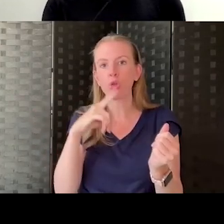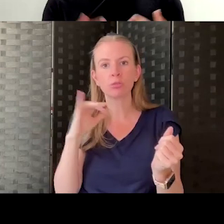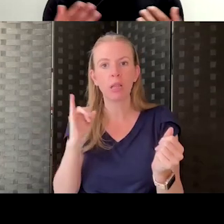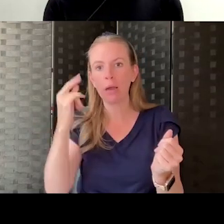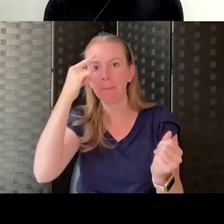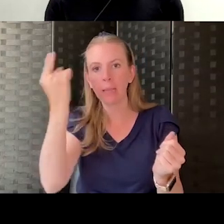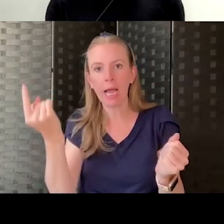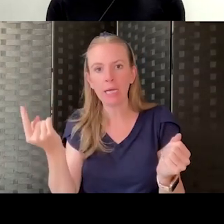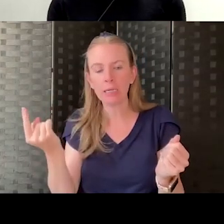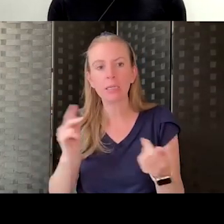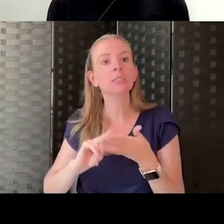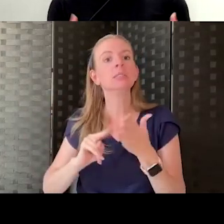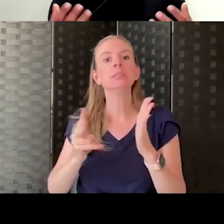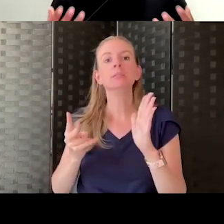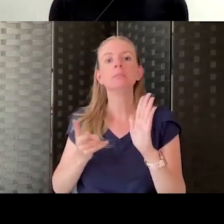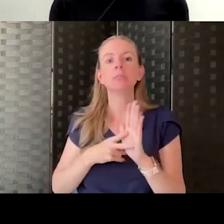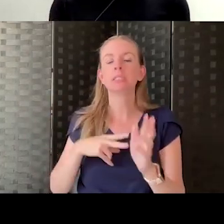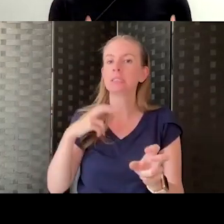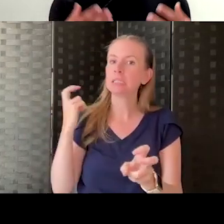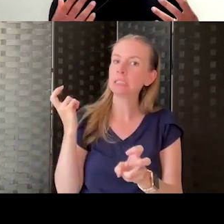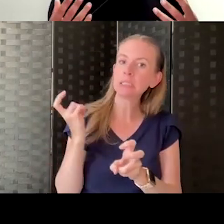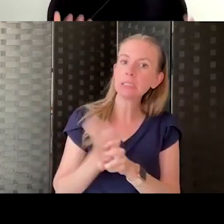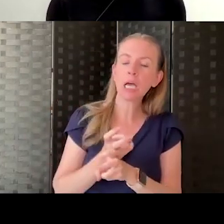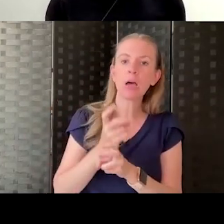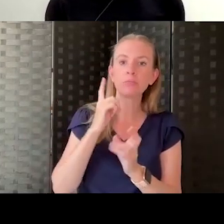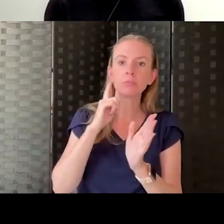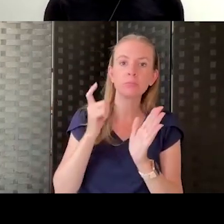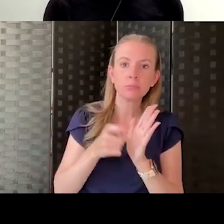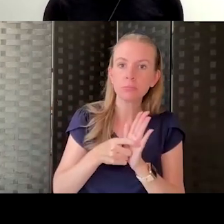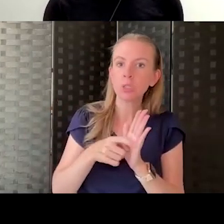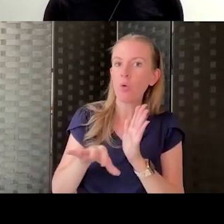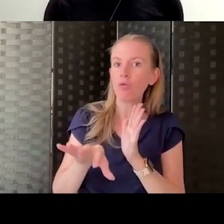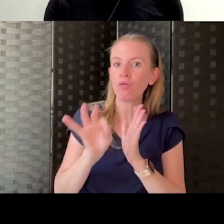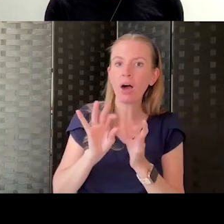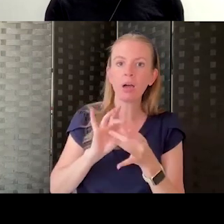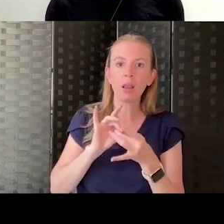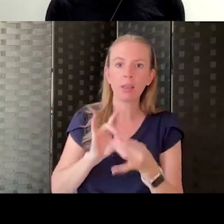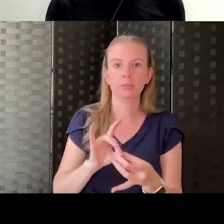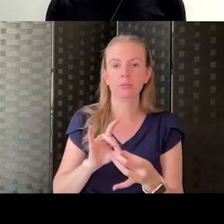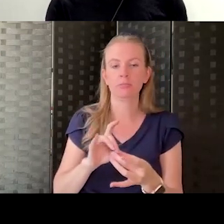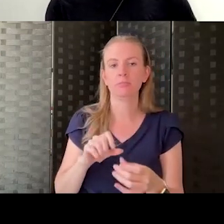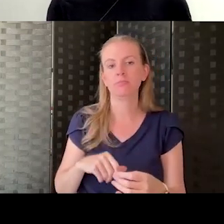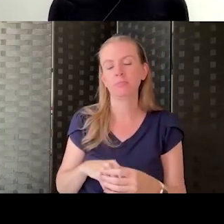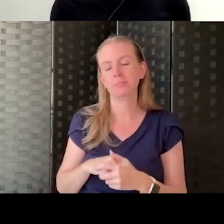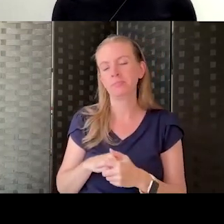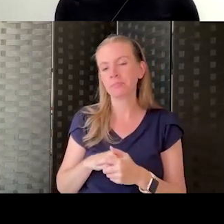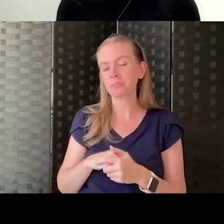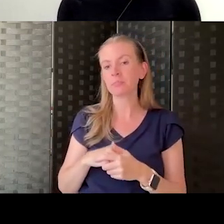it extremely difficult to navigate or even find a link inside of this paragraph. What we want to do